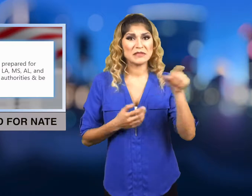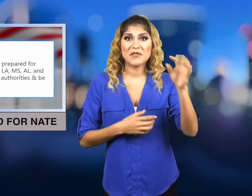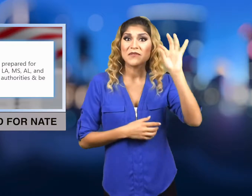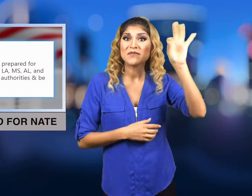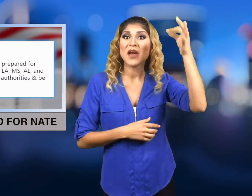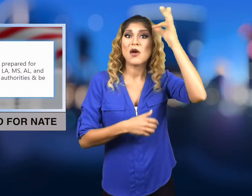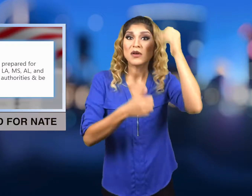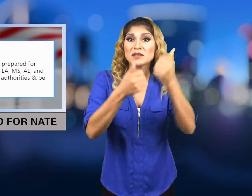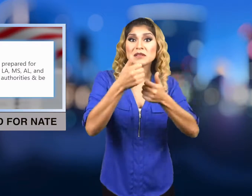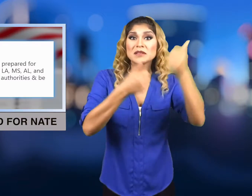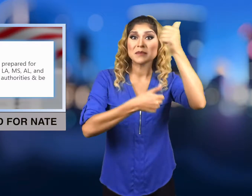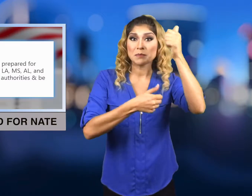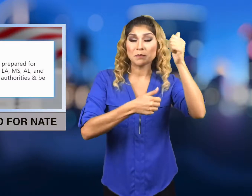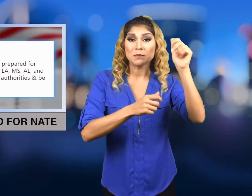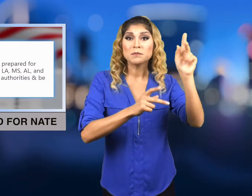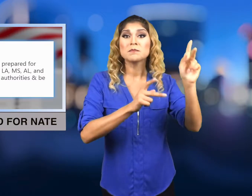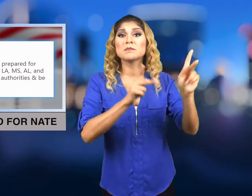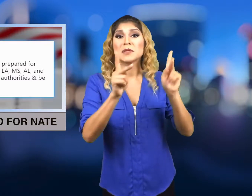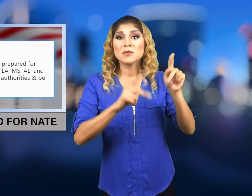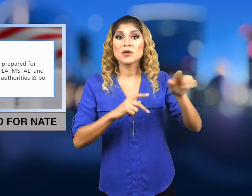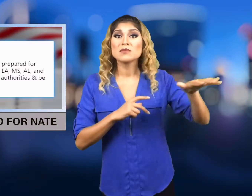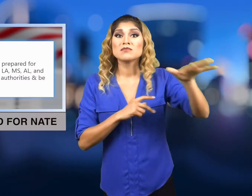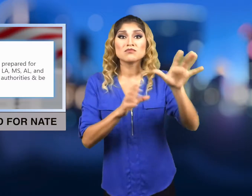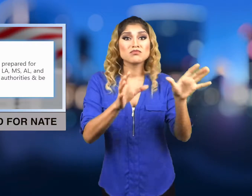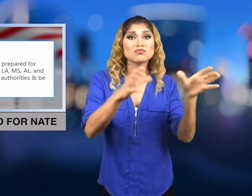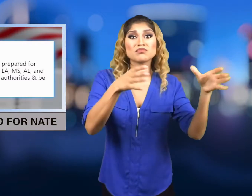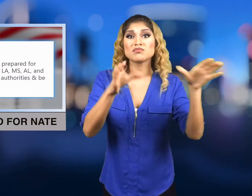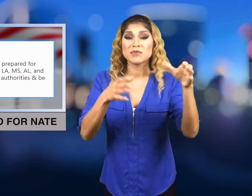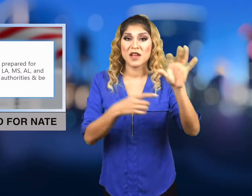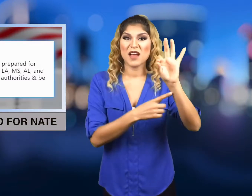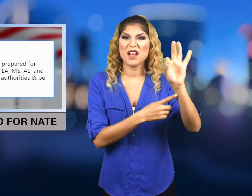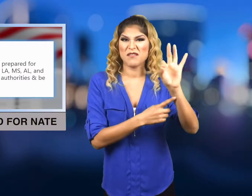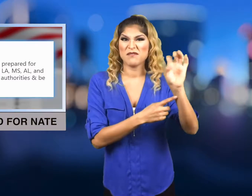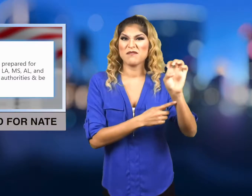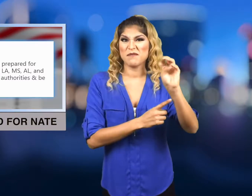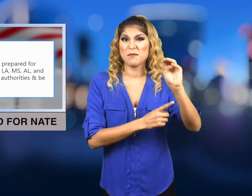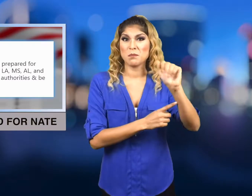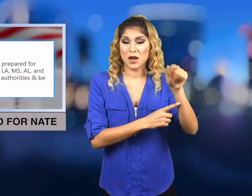that the federal government -- in particular FEMA --